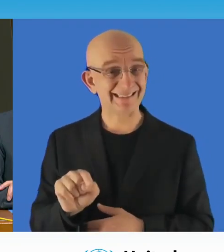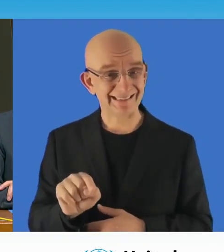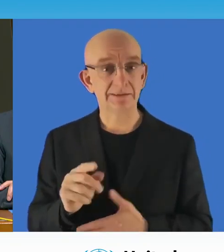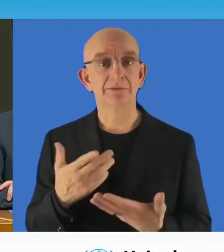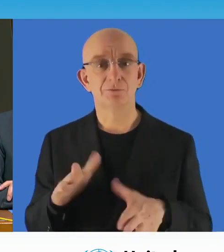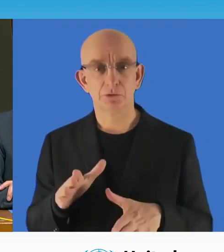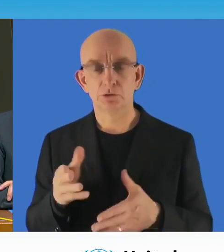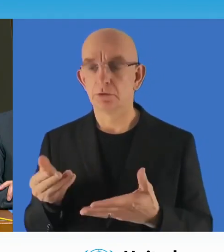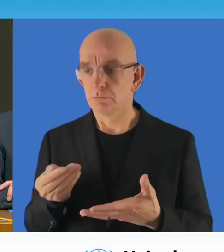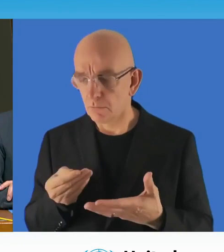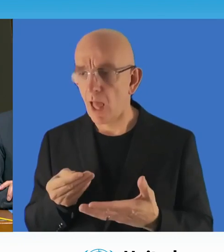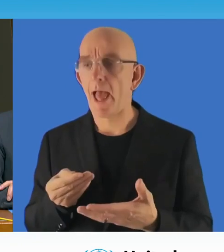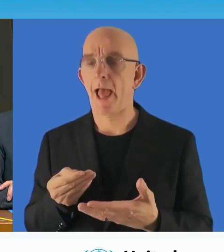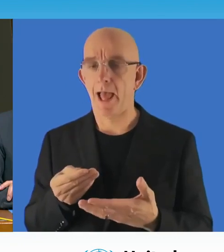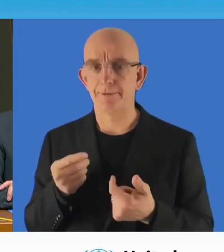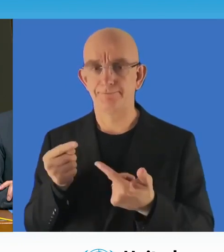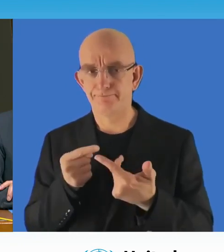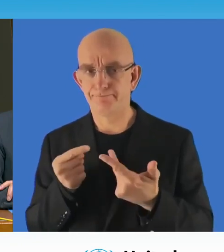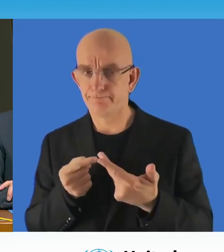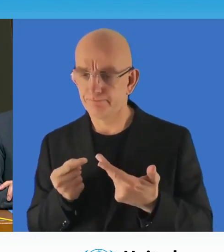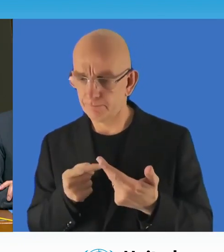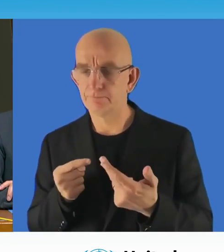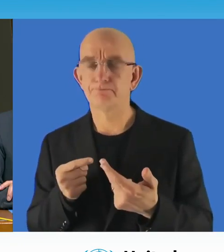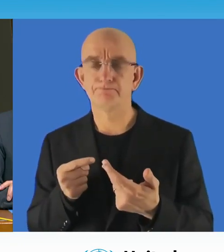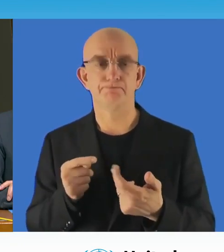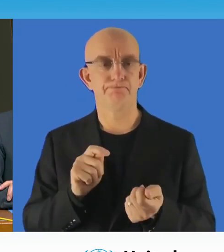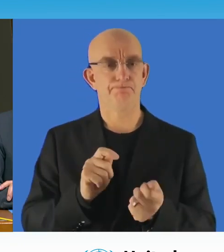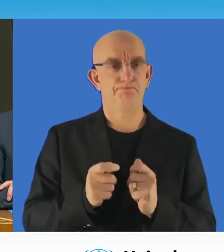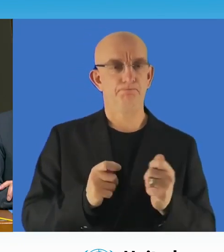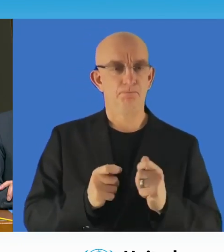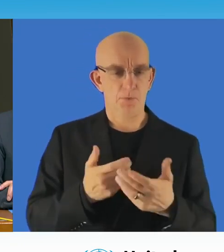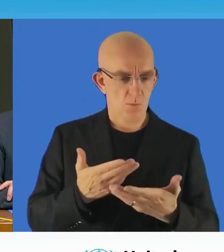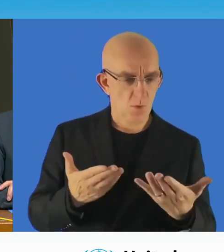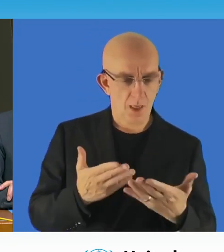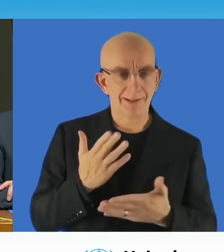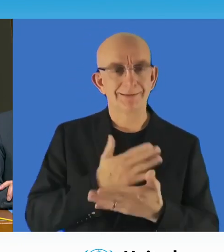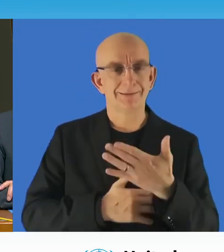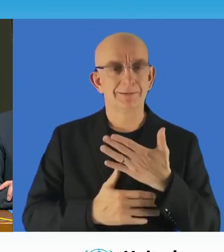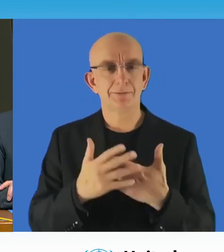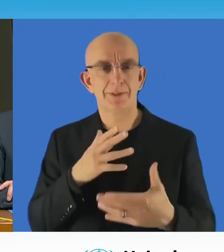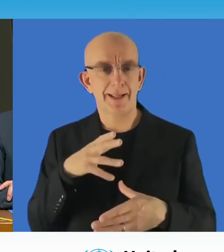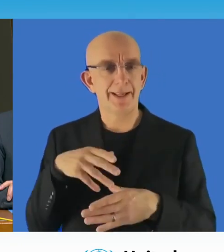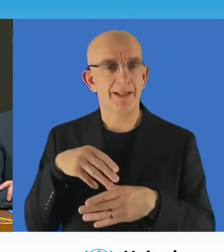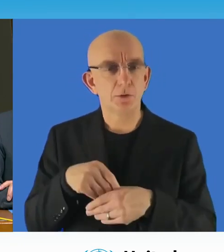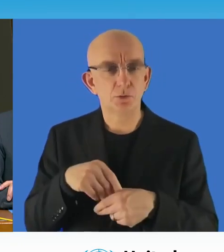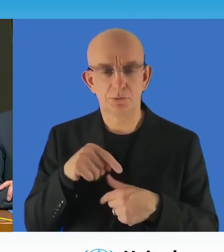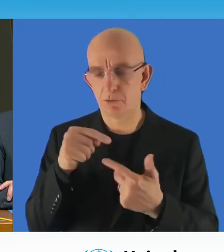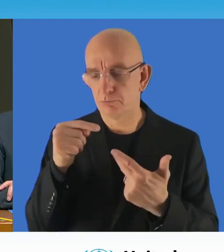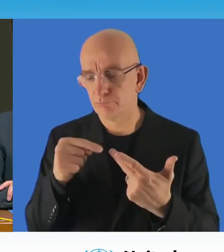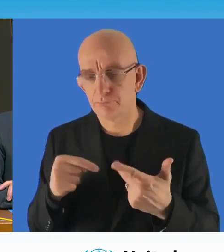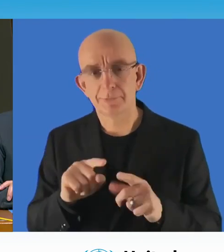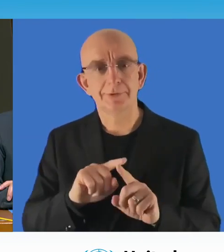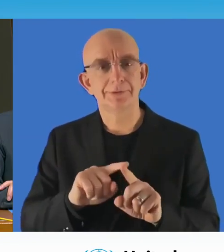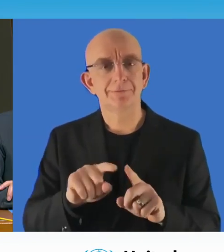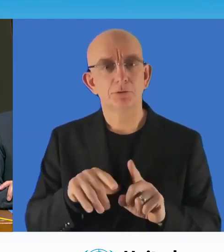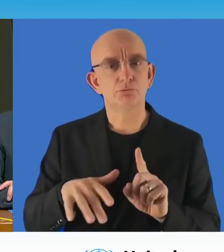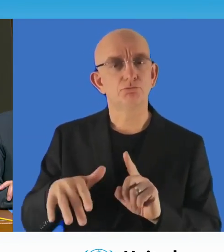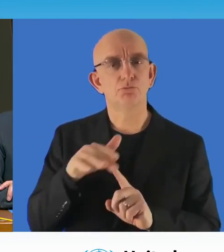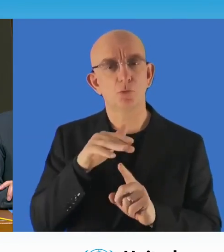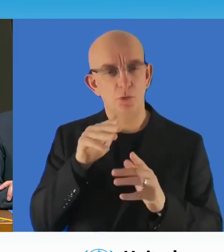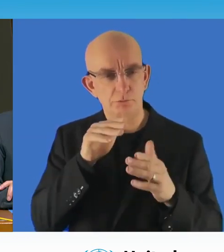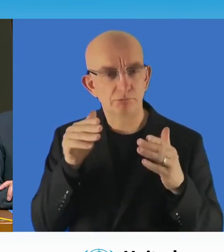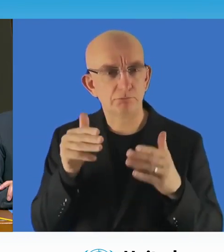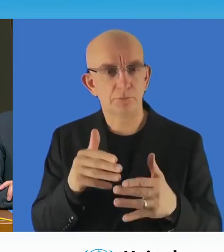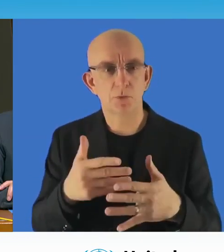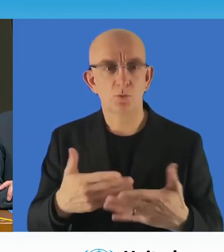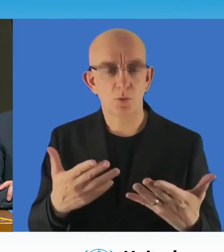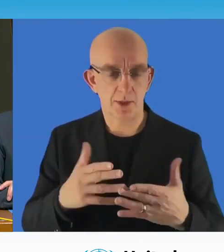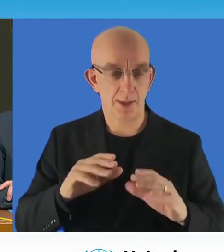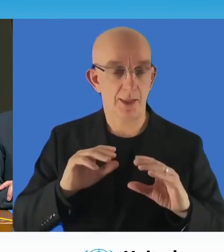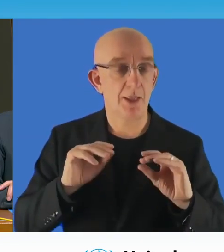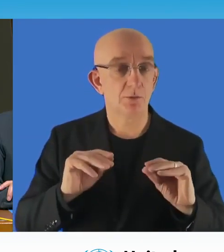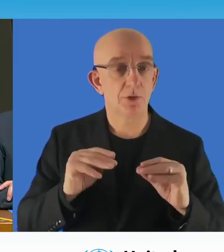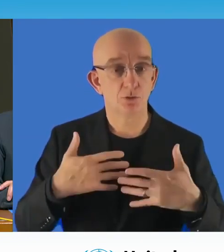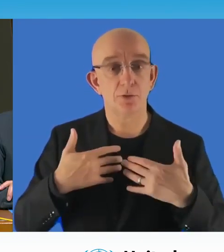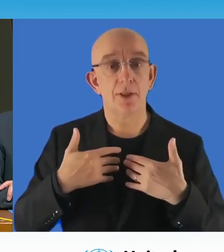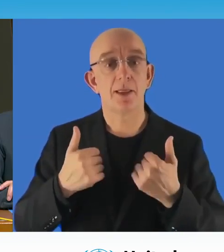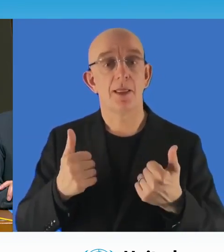on sectors such as Education Health social protection water Urban digital development and